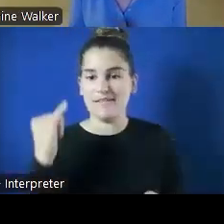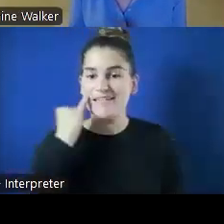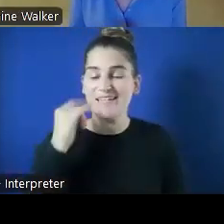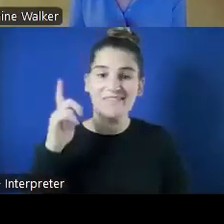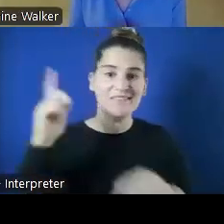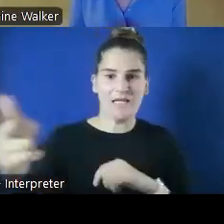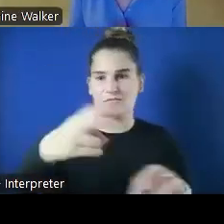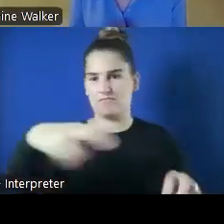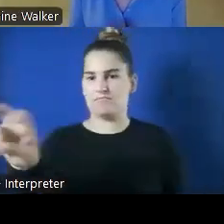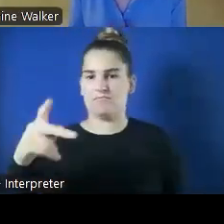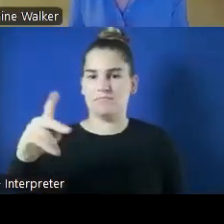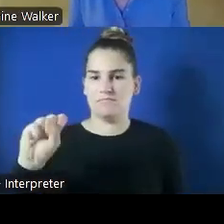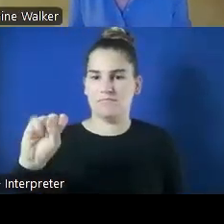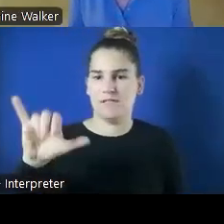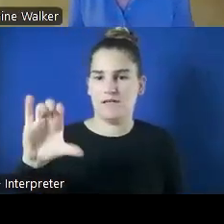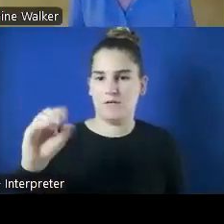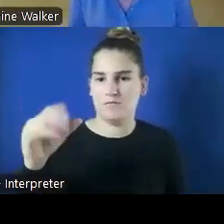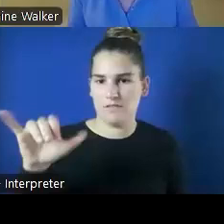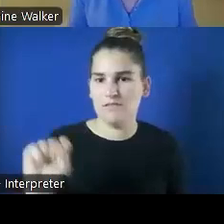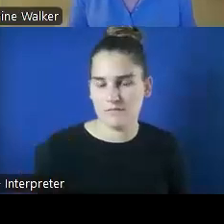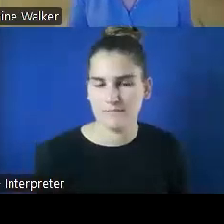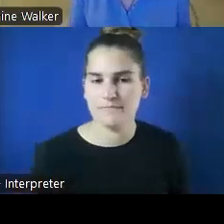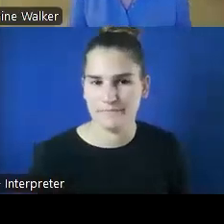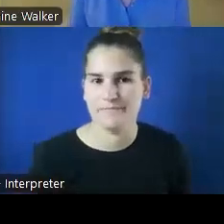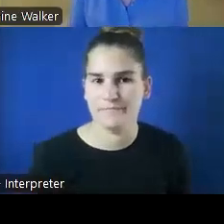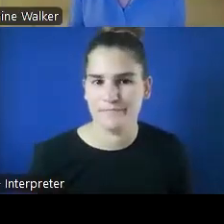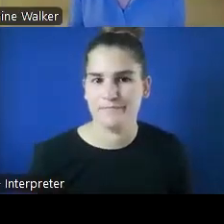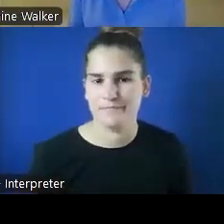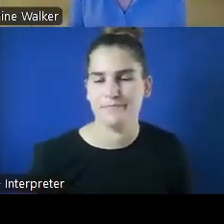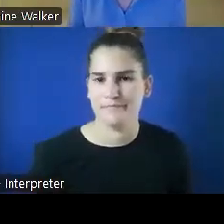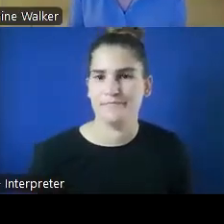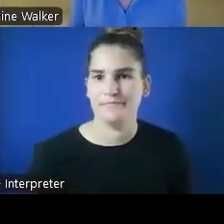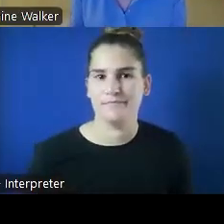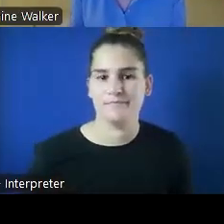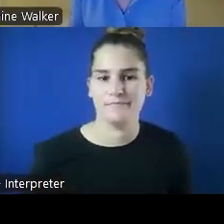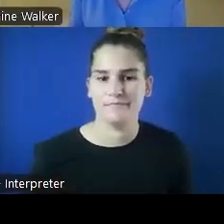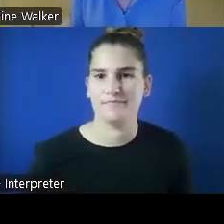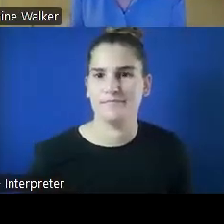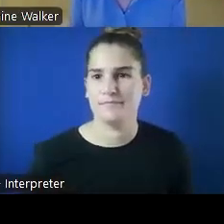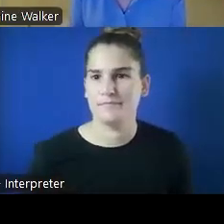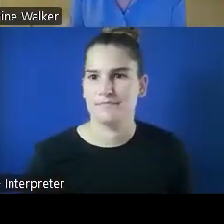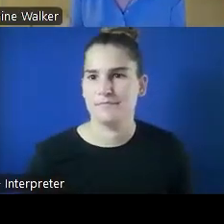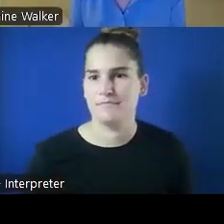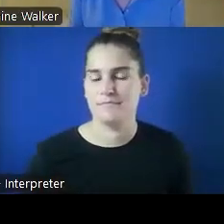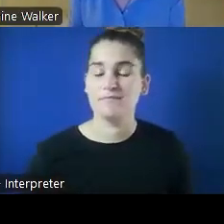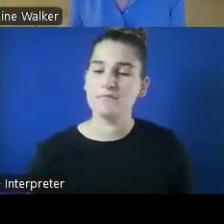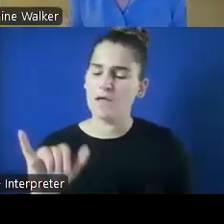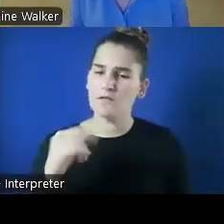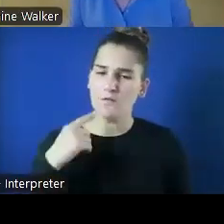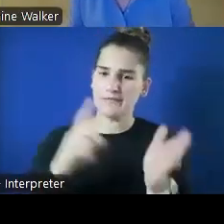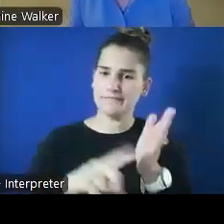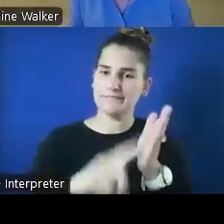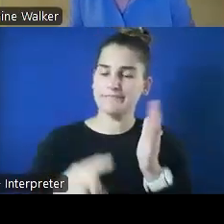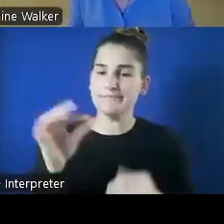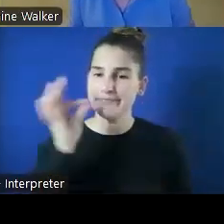psychosis also uh we looked at cannabis use in this particular study and found